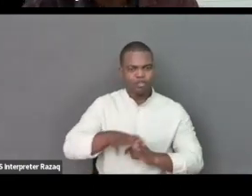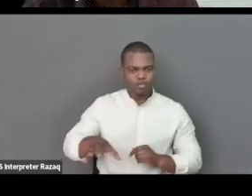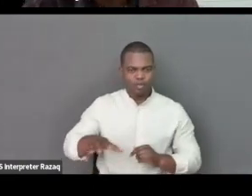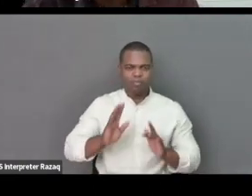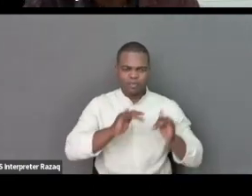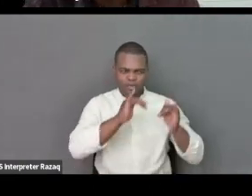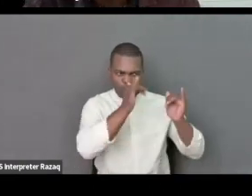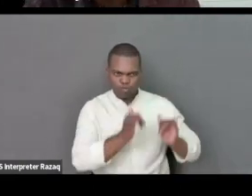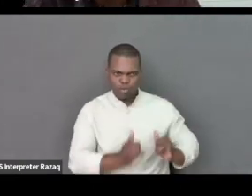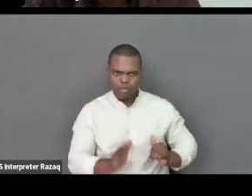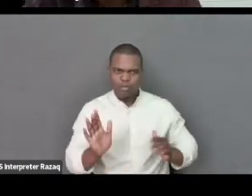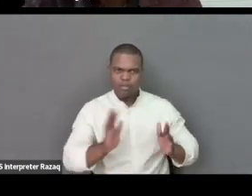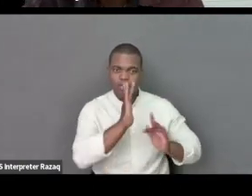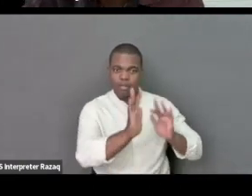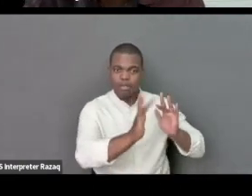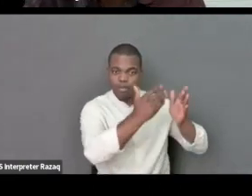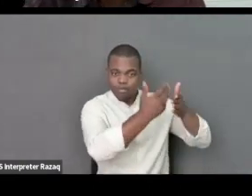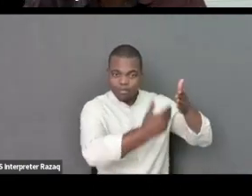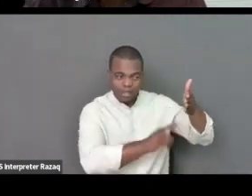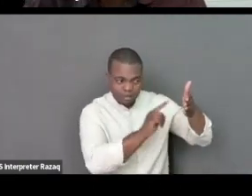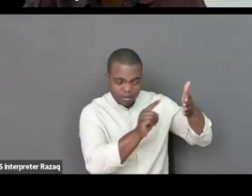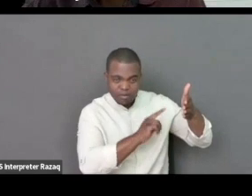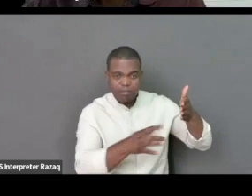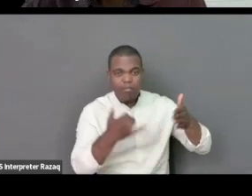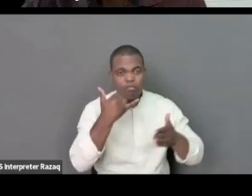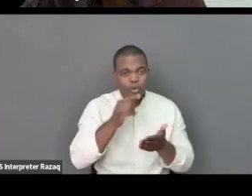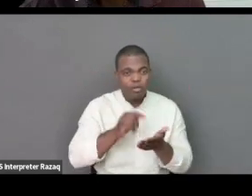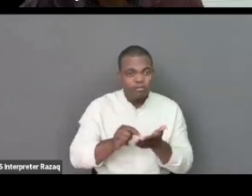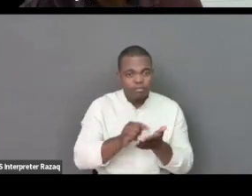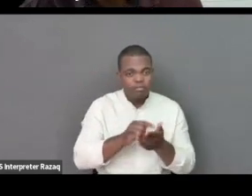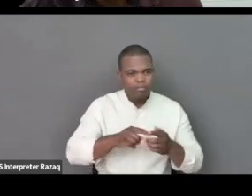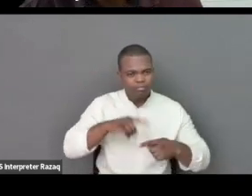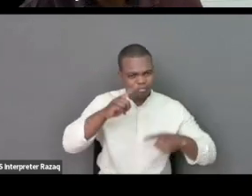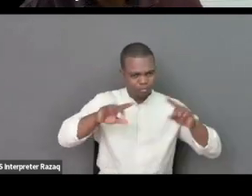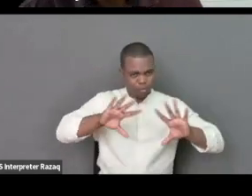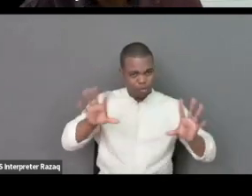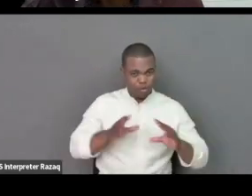bodies themselves, authorities and municipalities, who have to